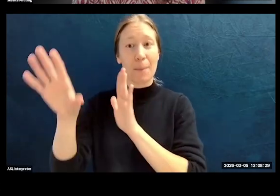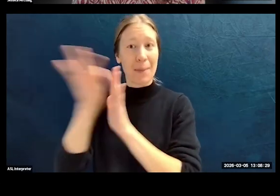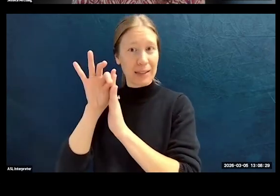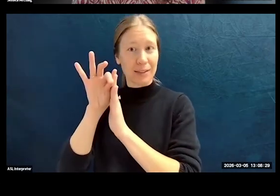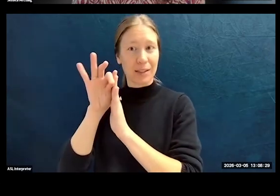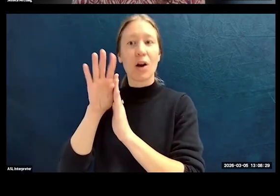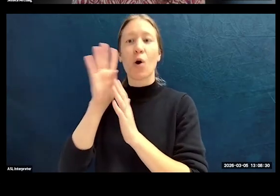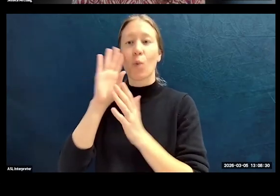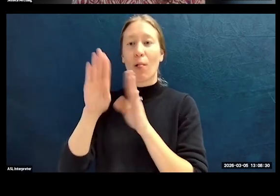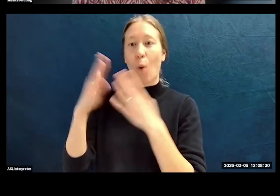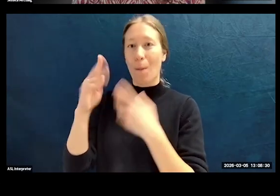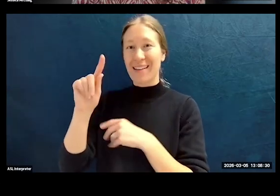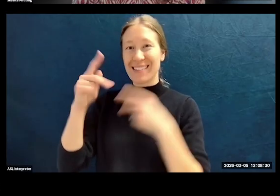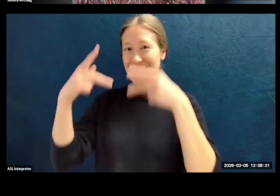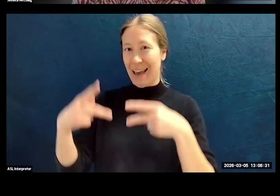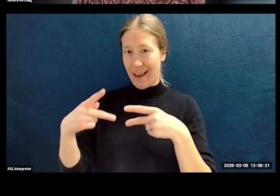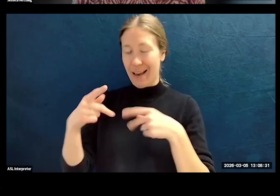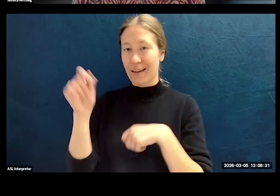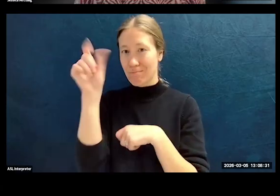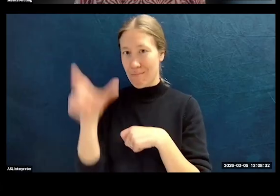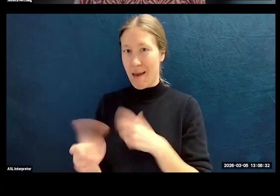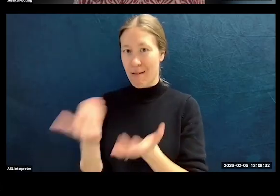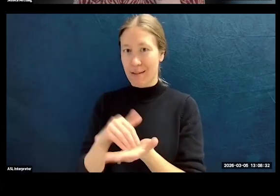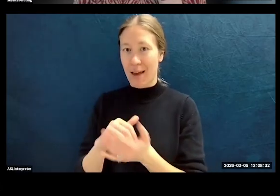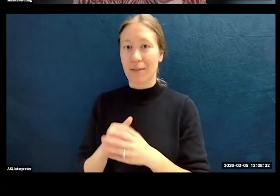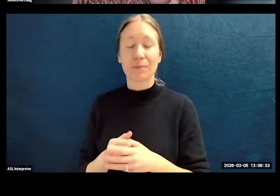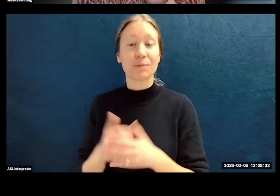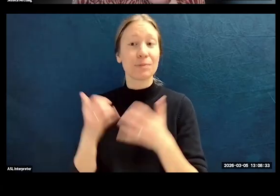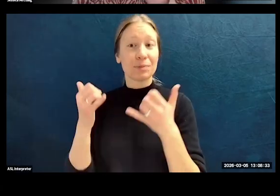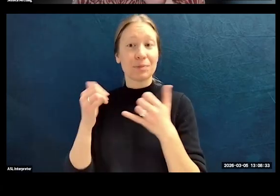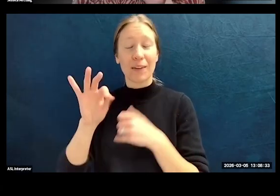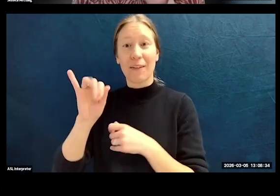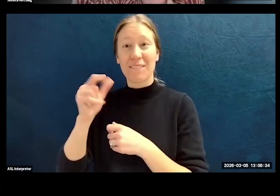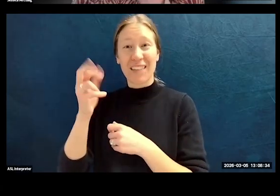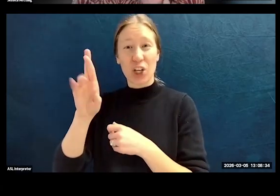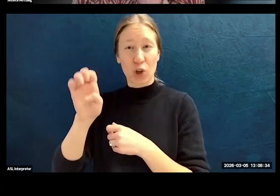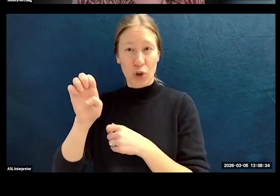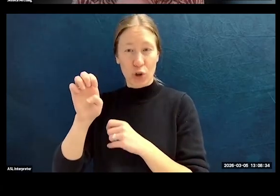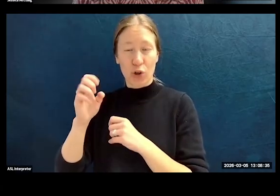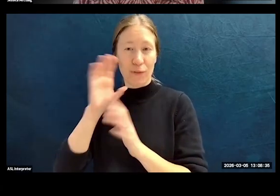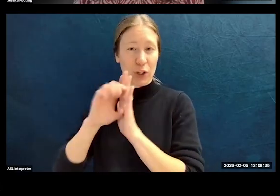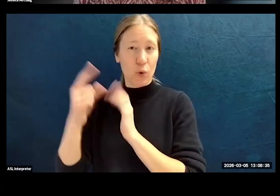into the Tags pane. I'm going to, with that figure tag preselected, right click,